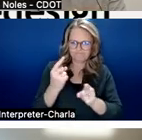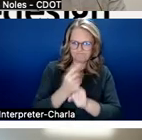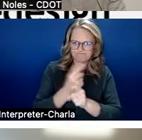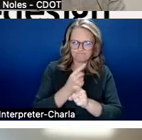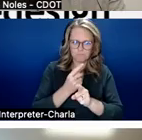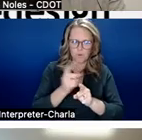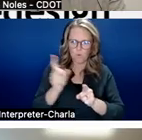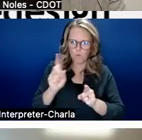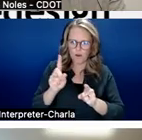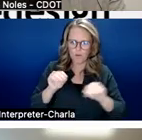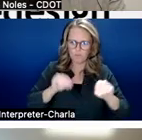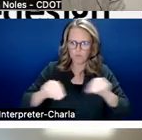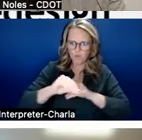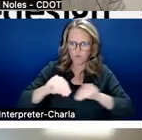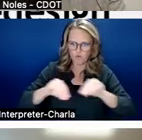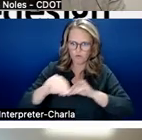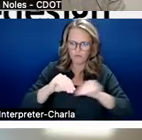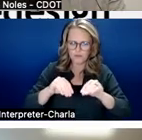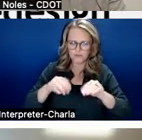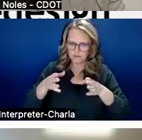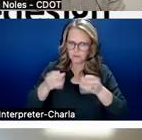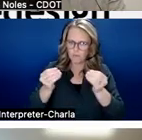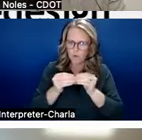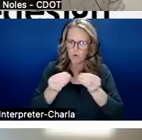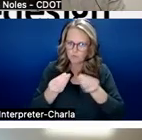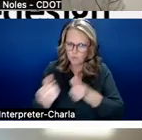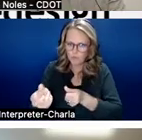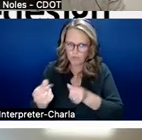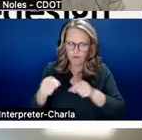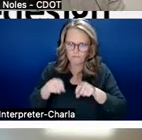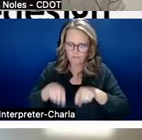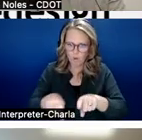So where number one is BRT station northbound, you can see